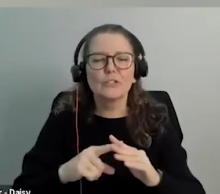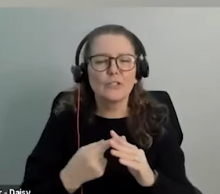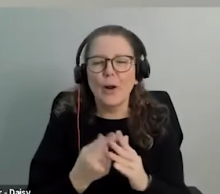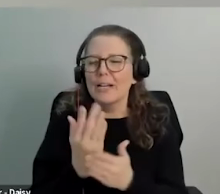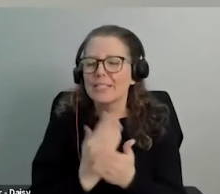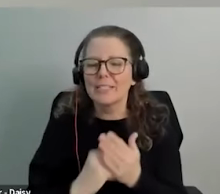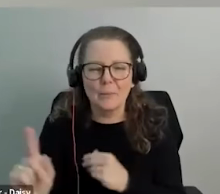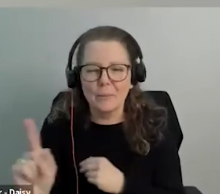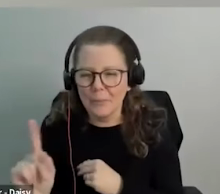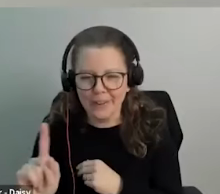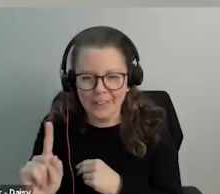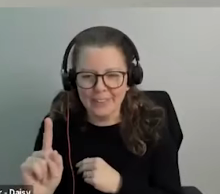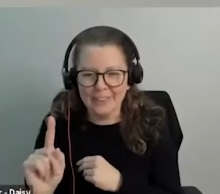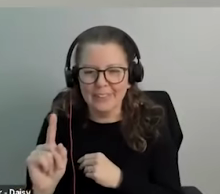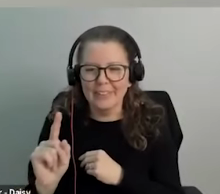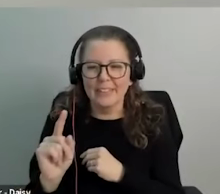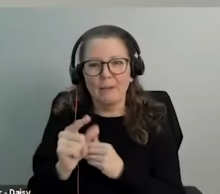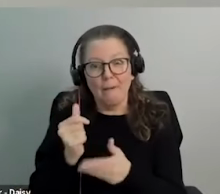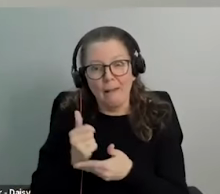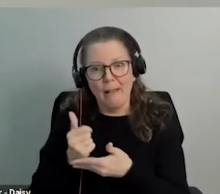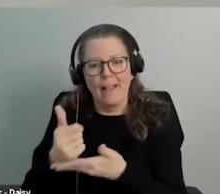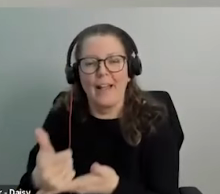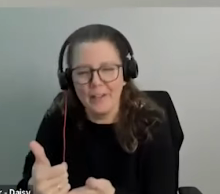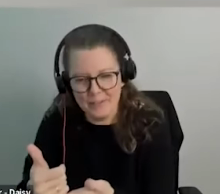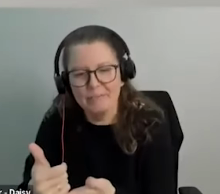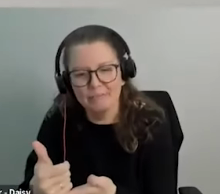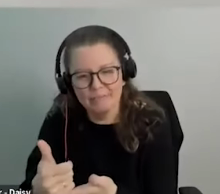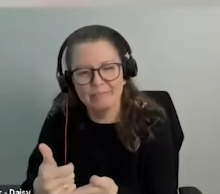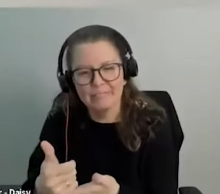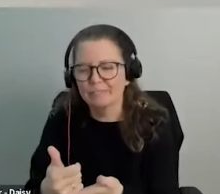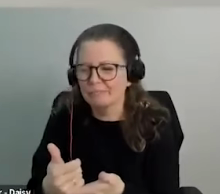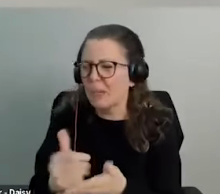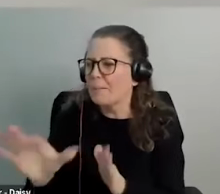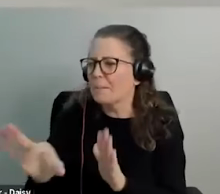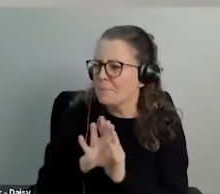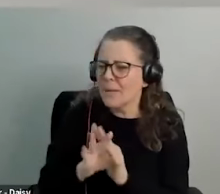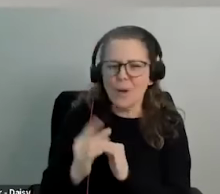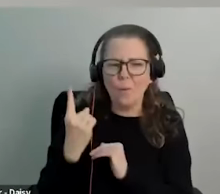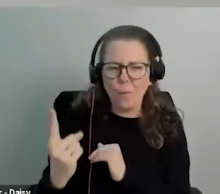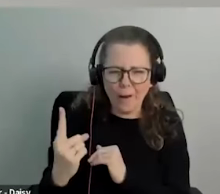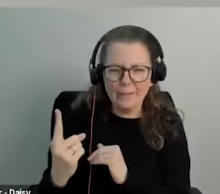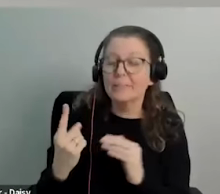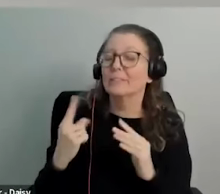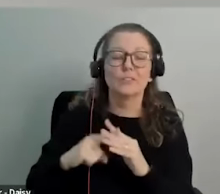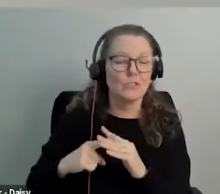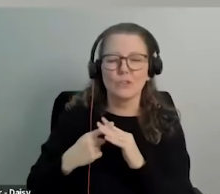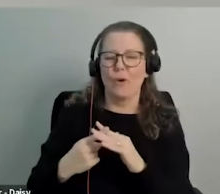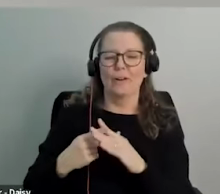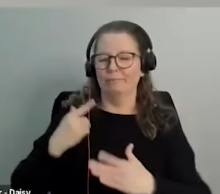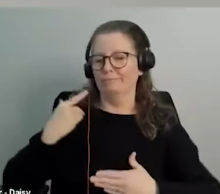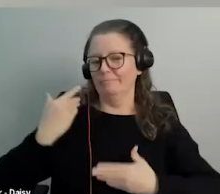Don't be intimidated and help that company to say like, let's pick one particular place and get going. And that some of the advice